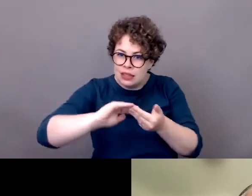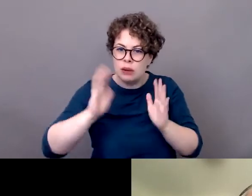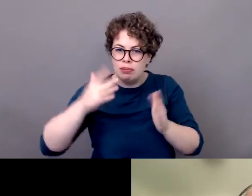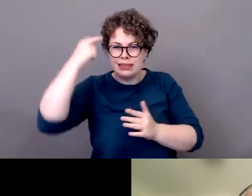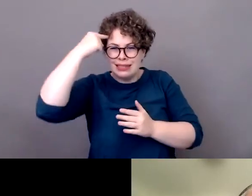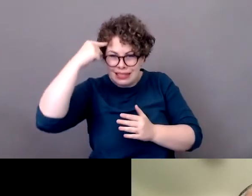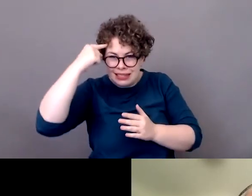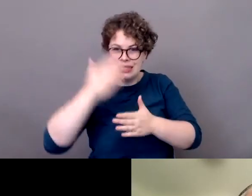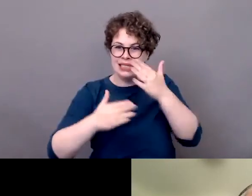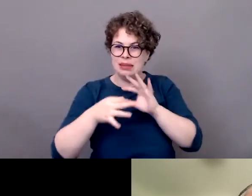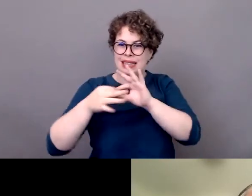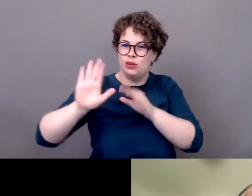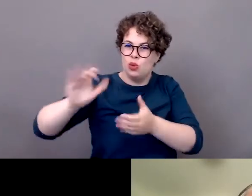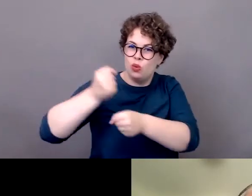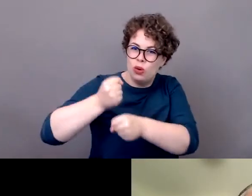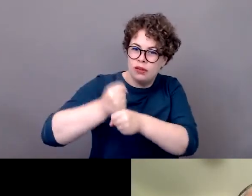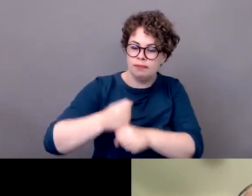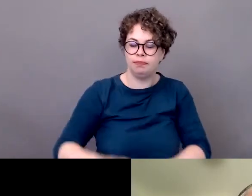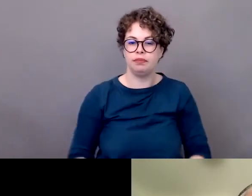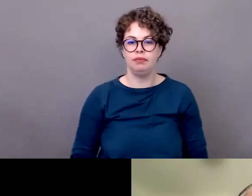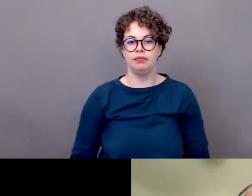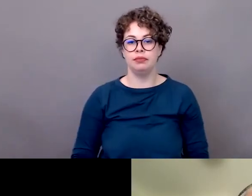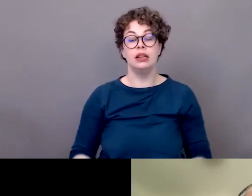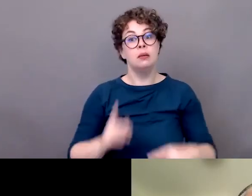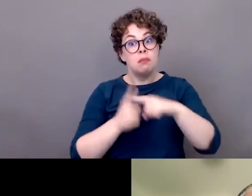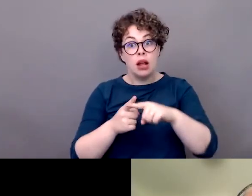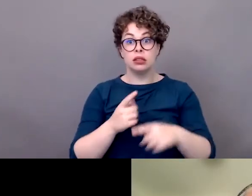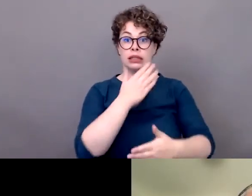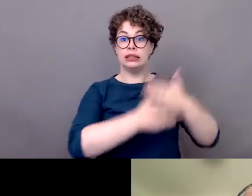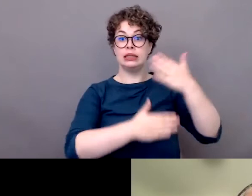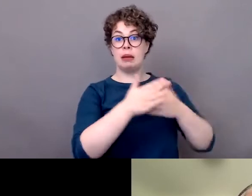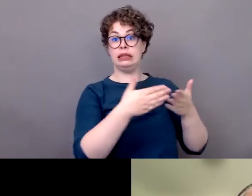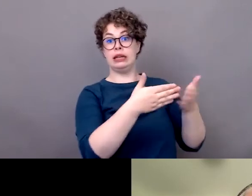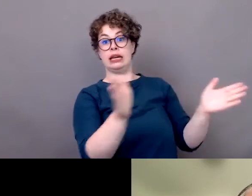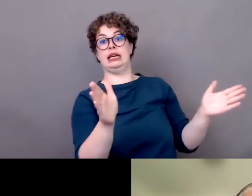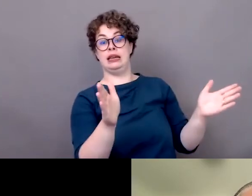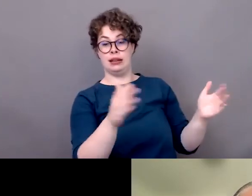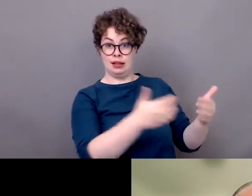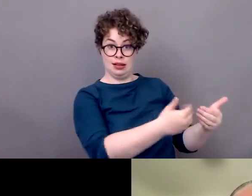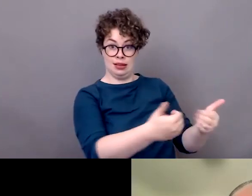lastly, it is important to disaggregate the data by sex, age and disability, in order to understand